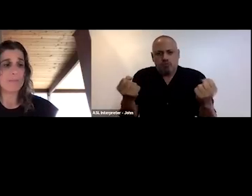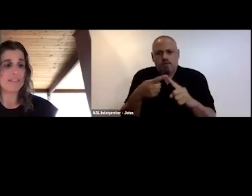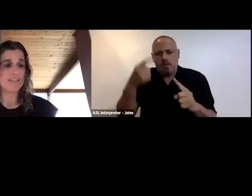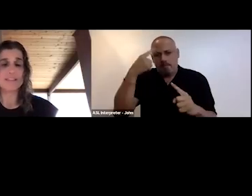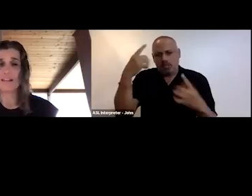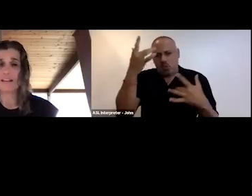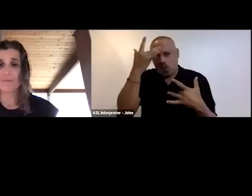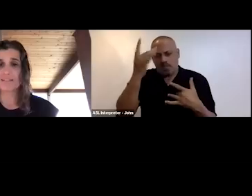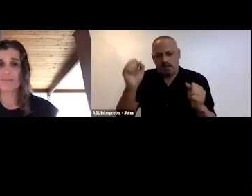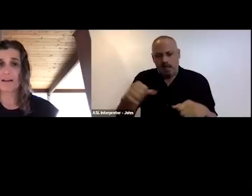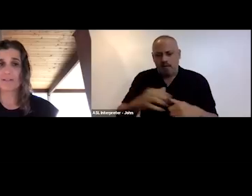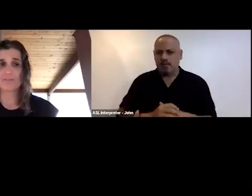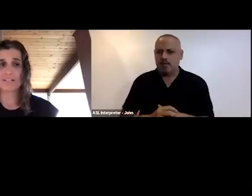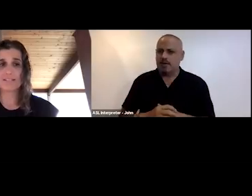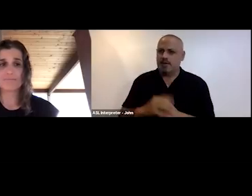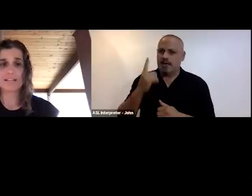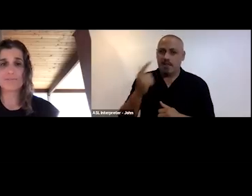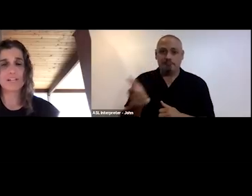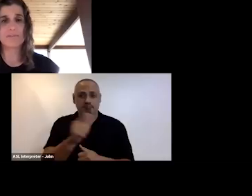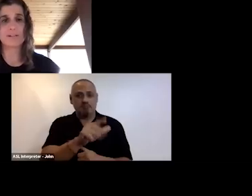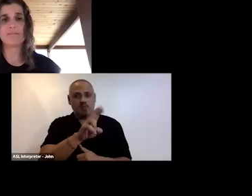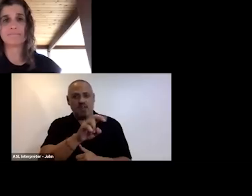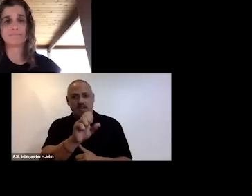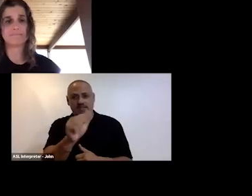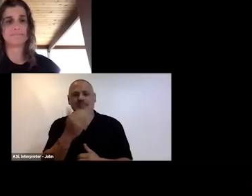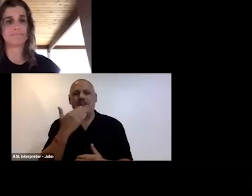And I think then I pass it back to Vanessa. Thanks for your time, everybody.